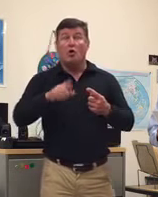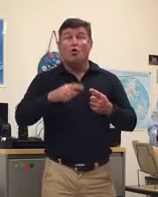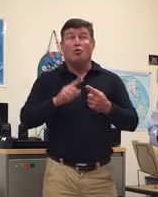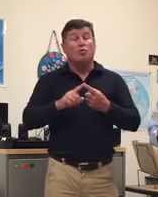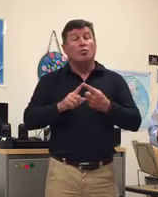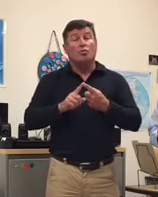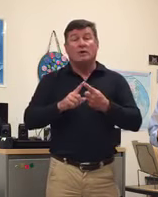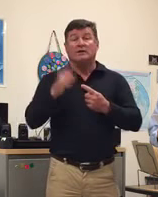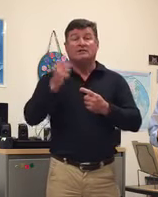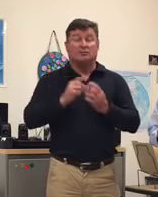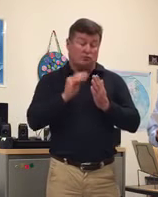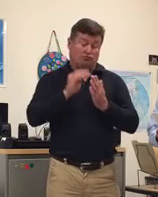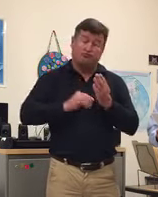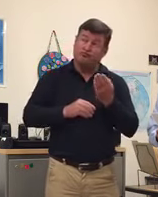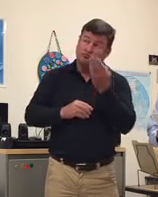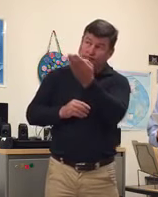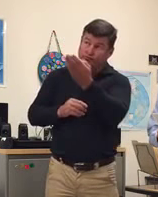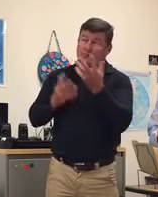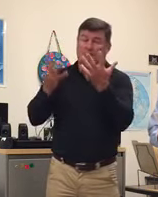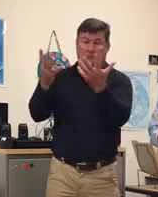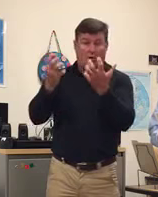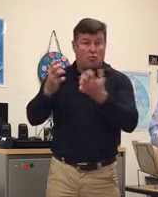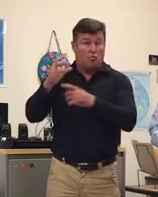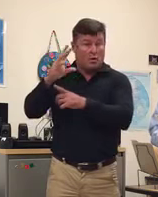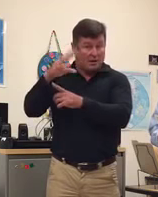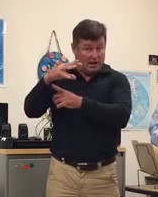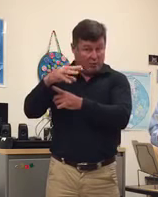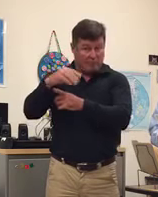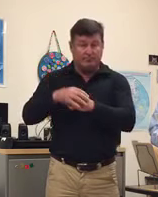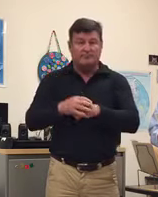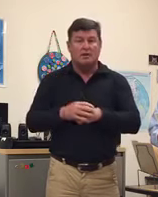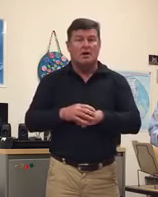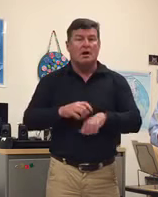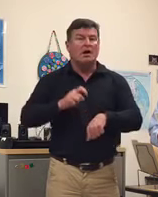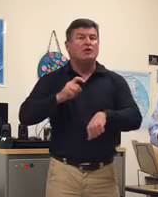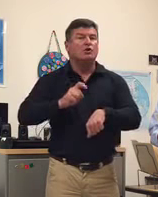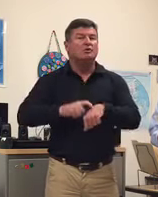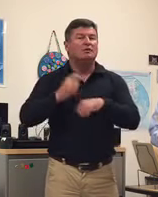Now once a request is made, it's important to know that there will be timelines that begin to